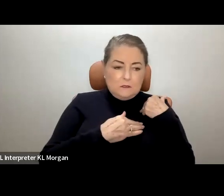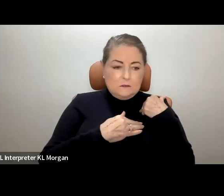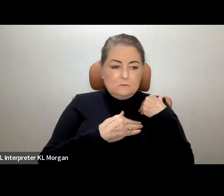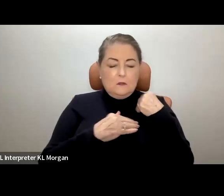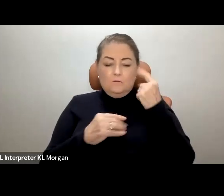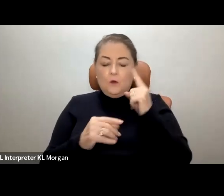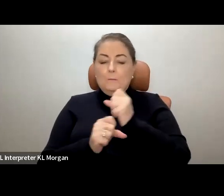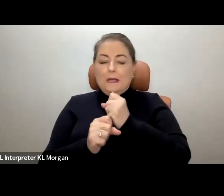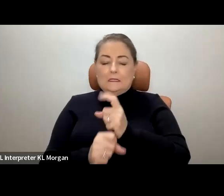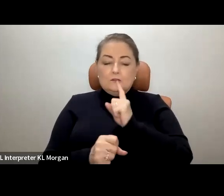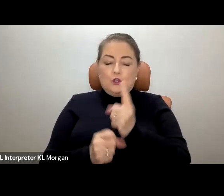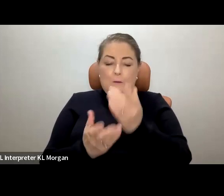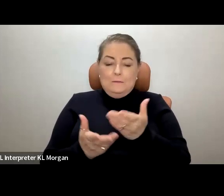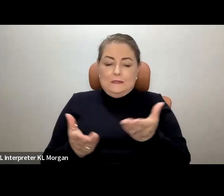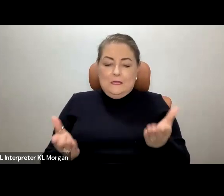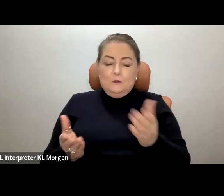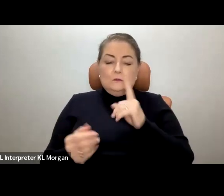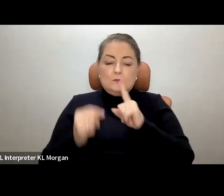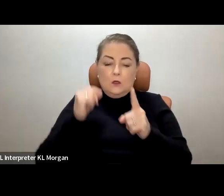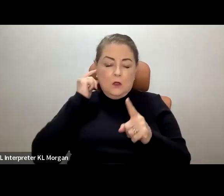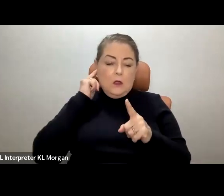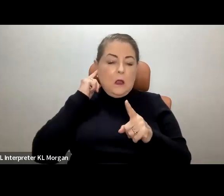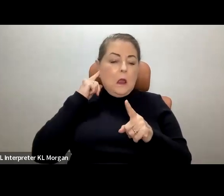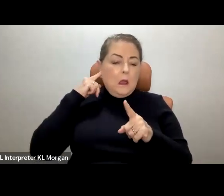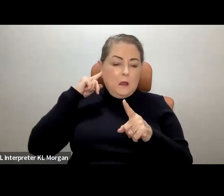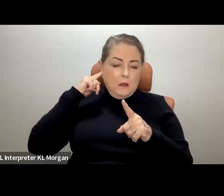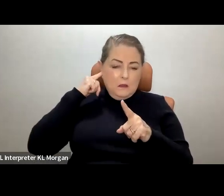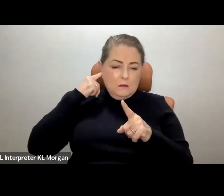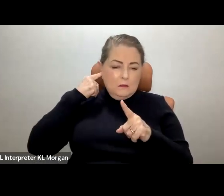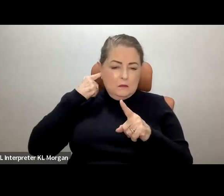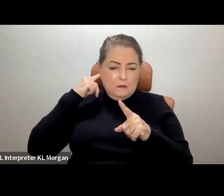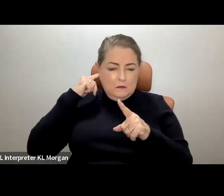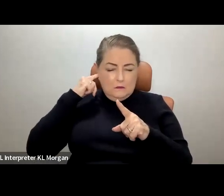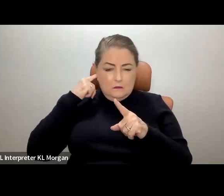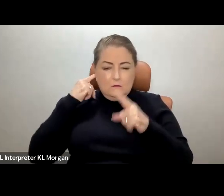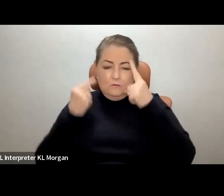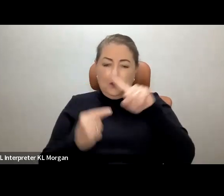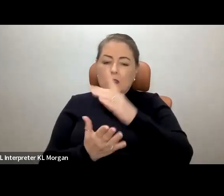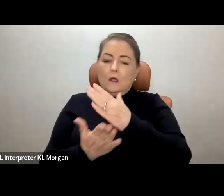making sure the materials are accessible and of course, I